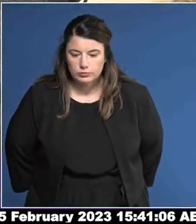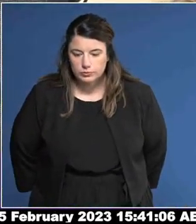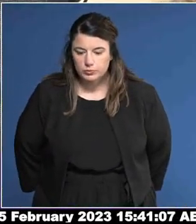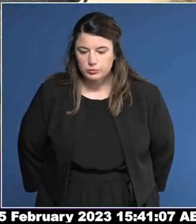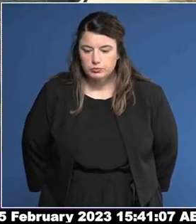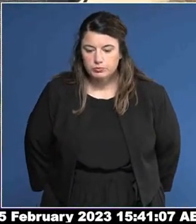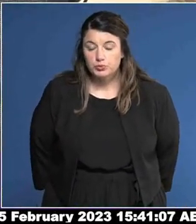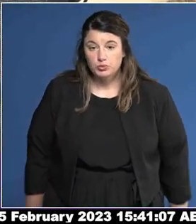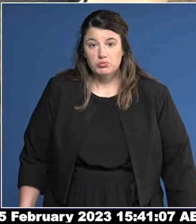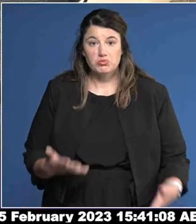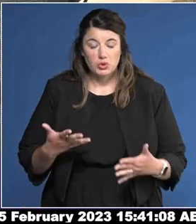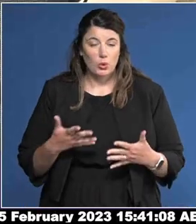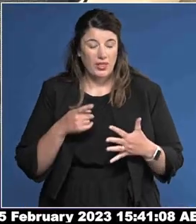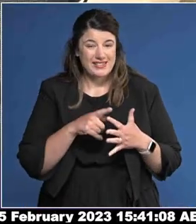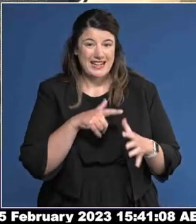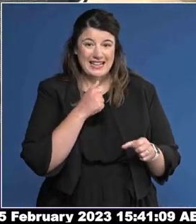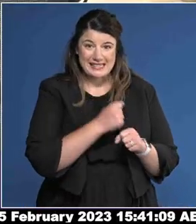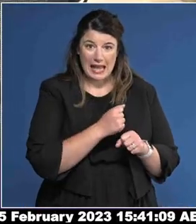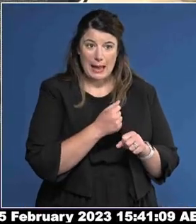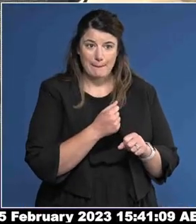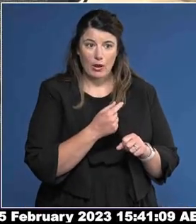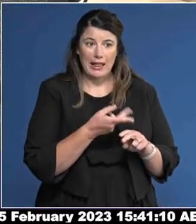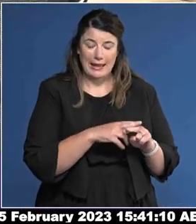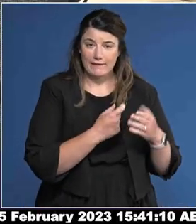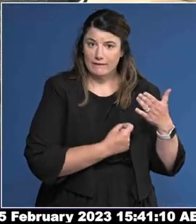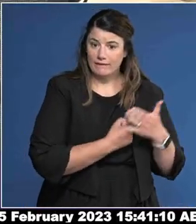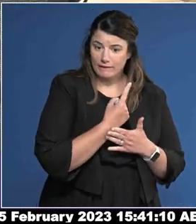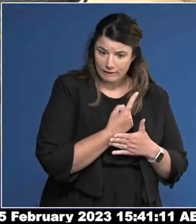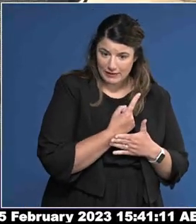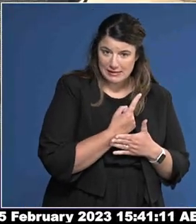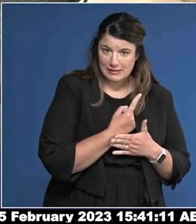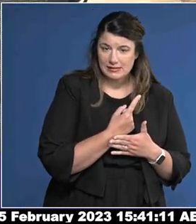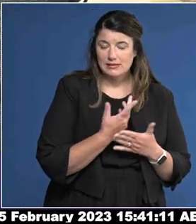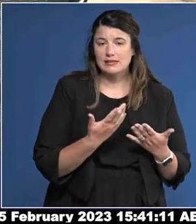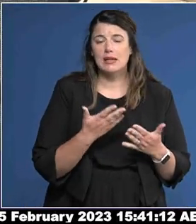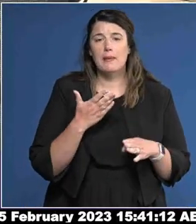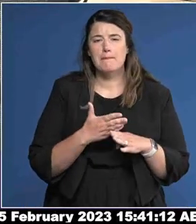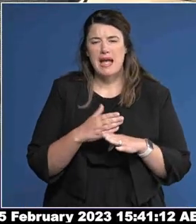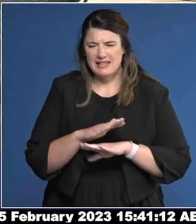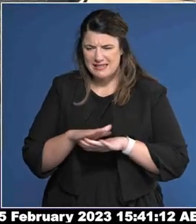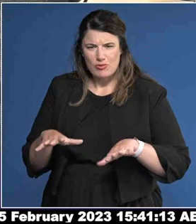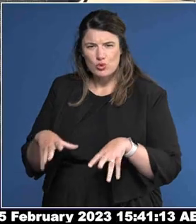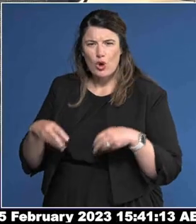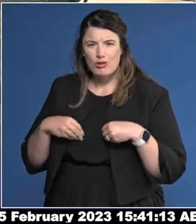incident, whereas the Zero Tolerance Initiative really talks around the entire framework for an organisation.